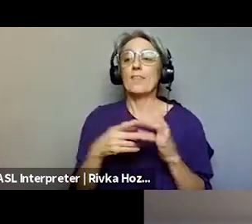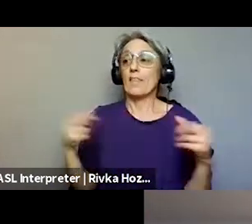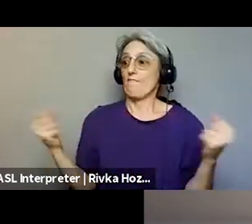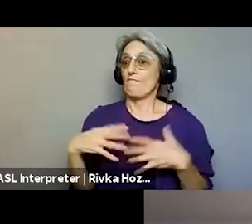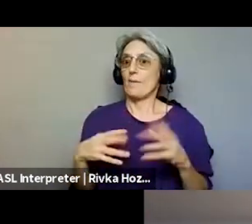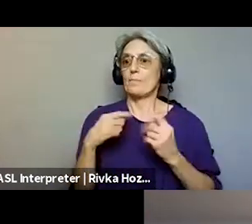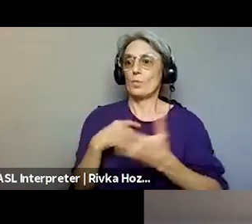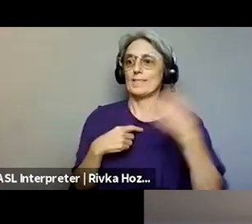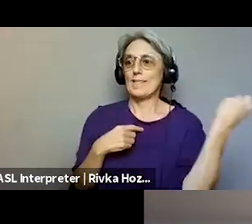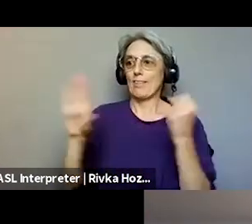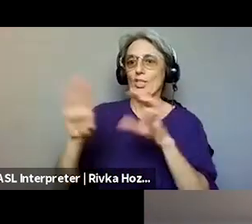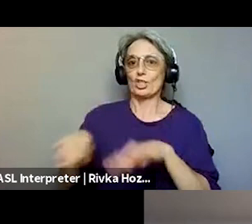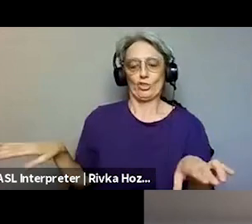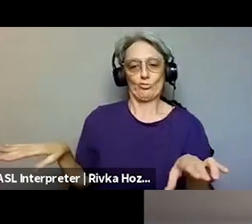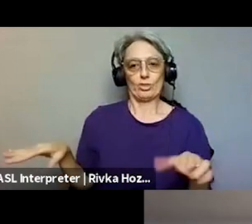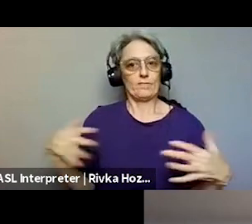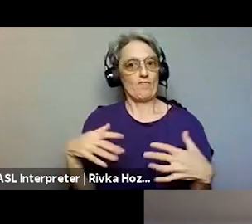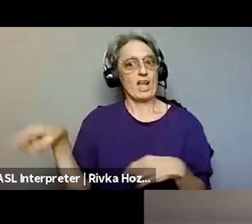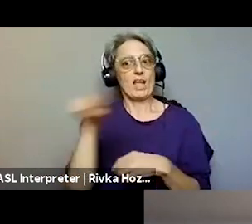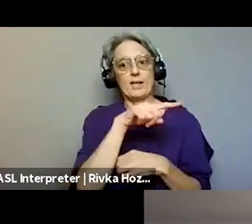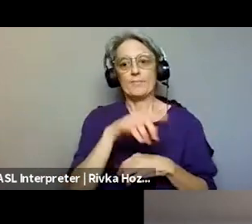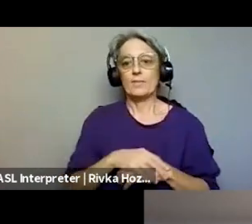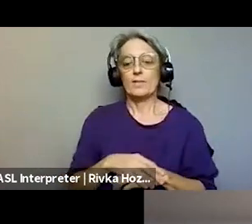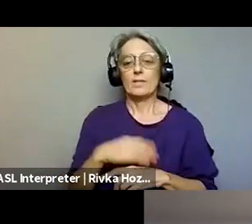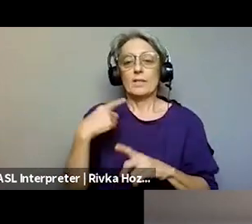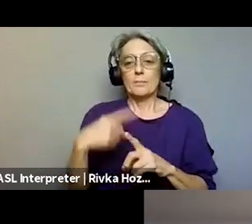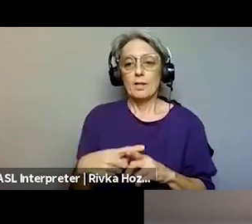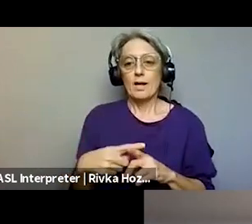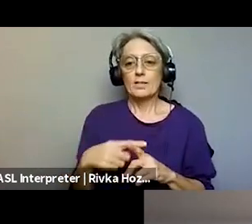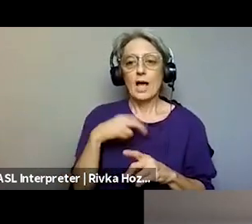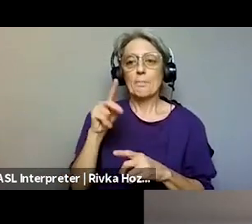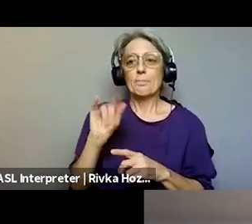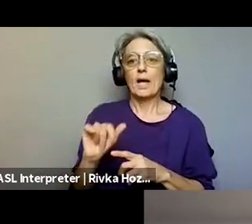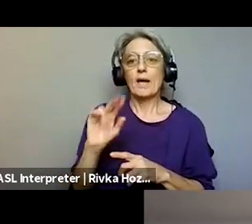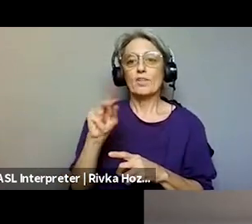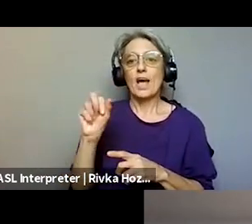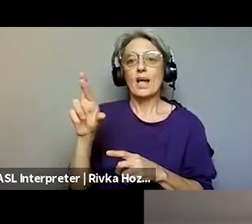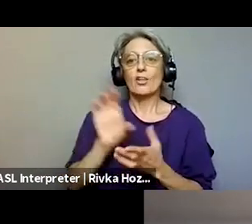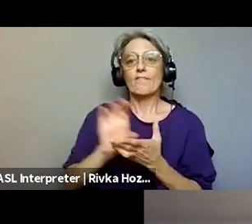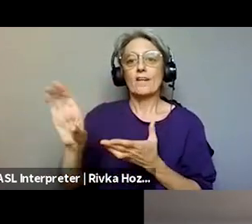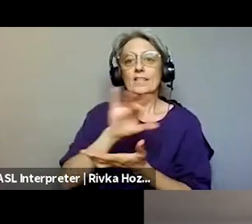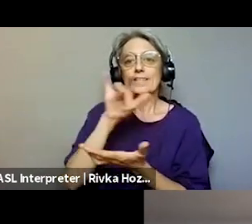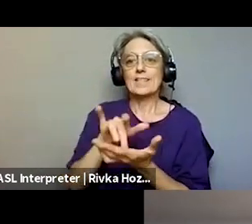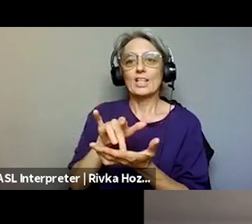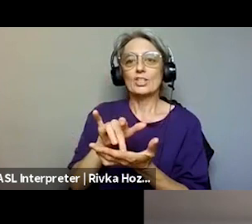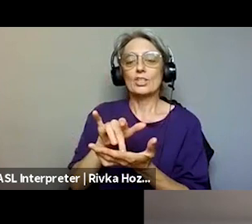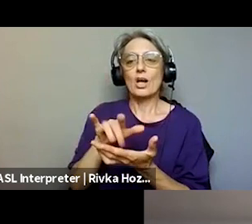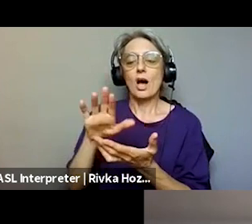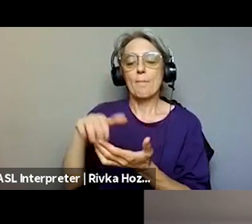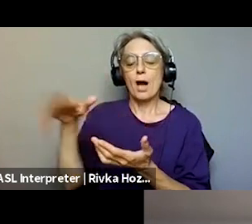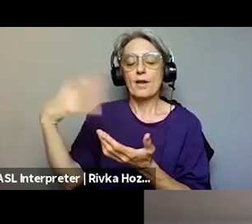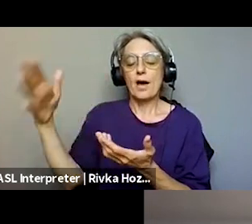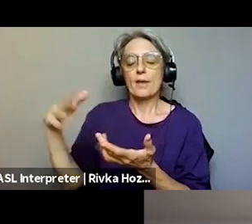And in addition. I’m also the CO-PI of a NIDILRR funded National Reset Center for Parents with